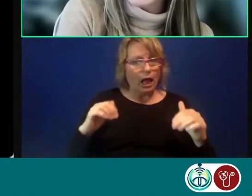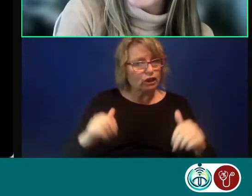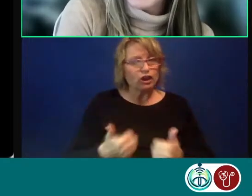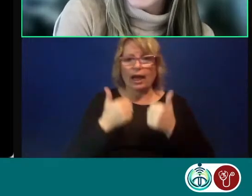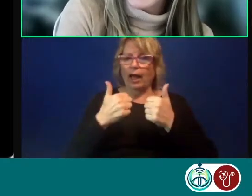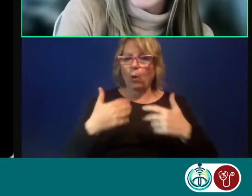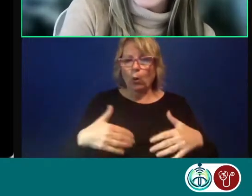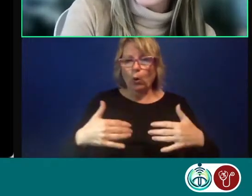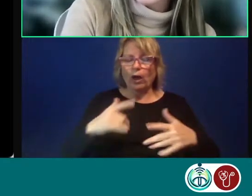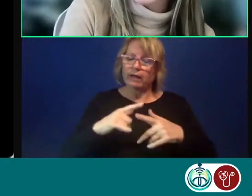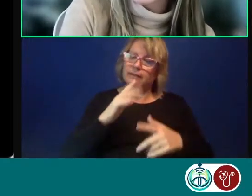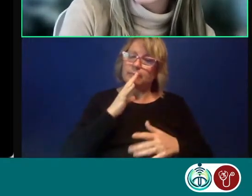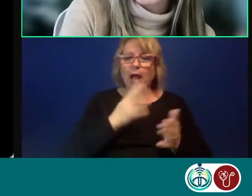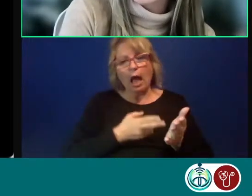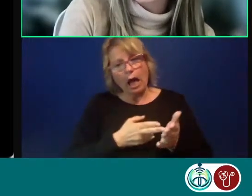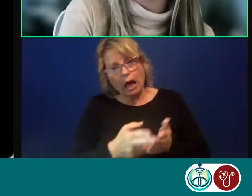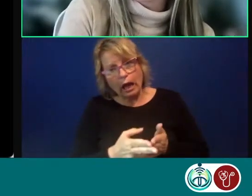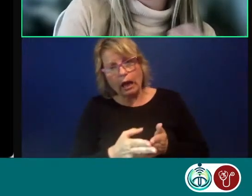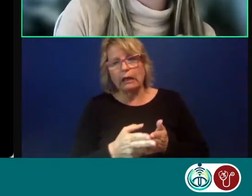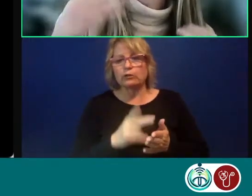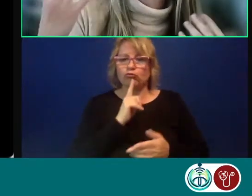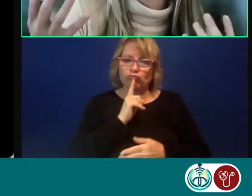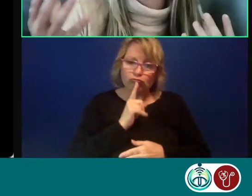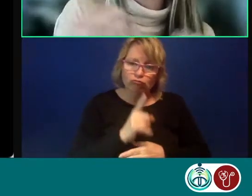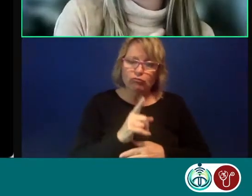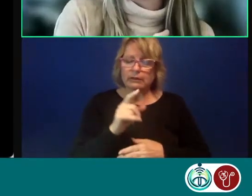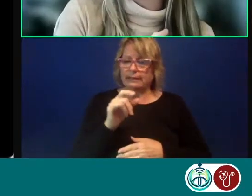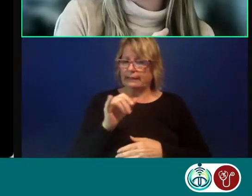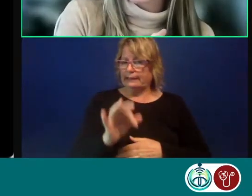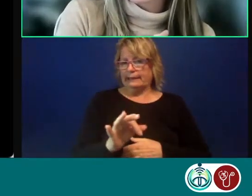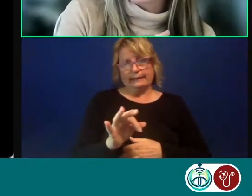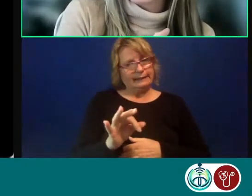speak honestly and authentically when you don't feel like you are actually comfortable in the